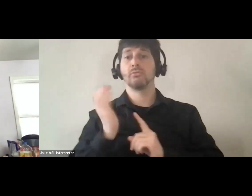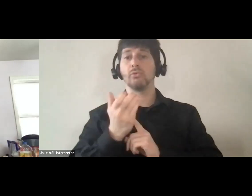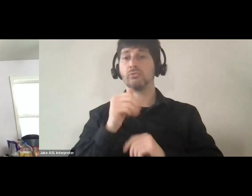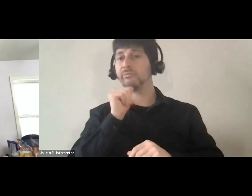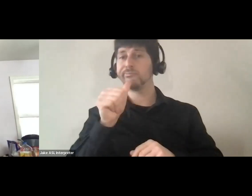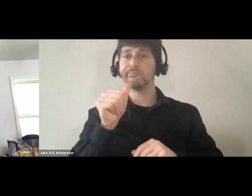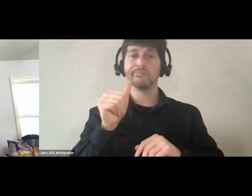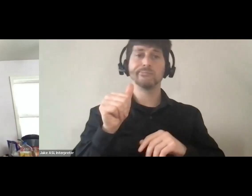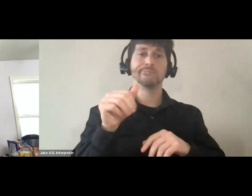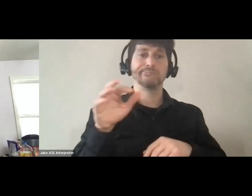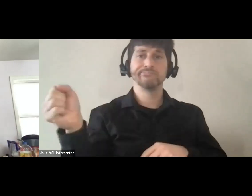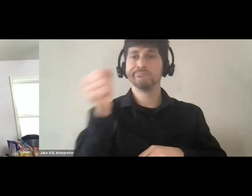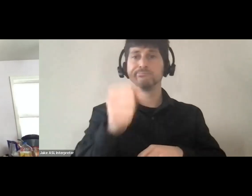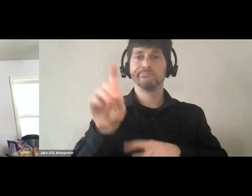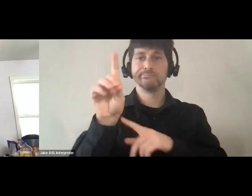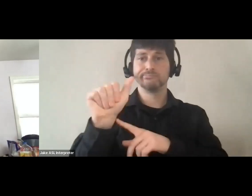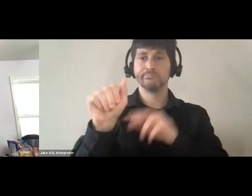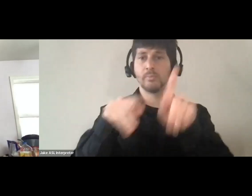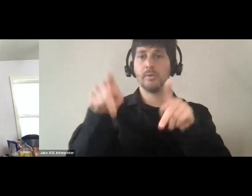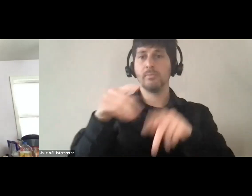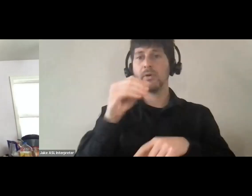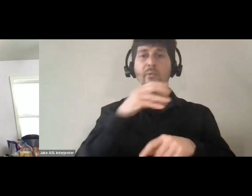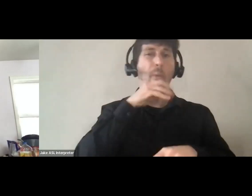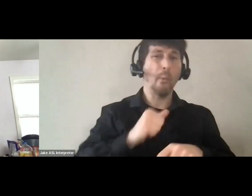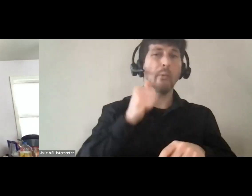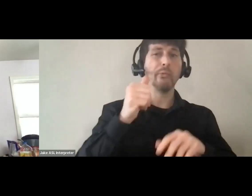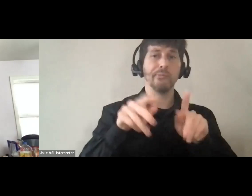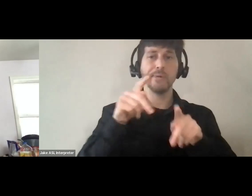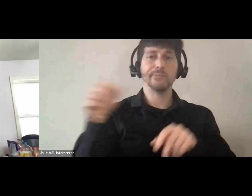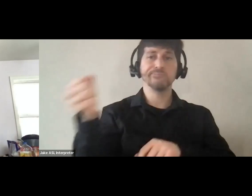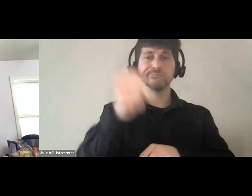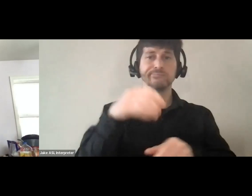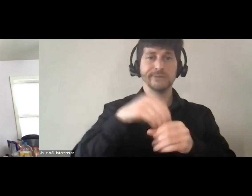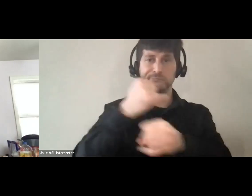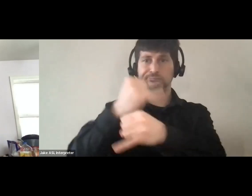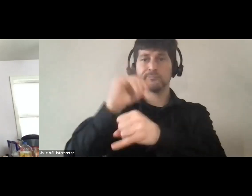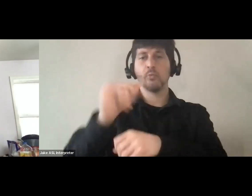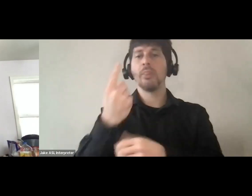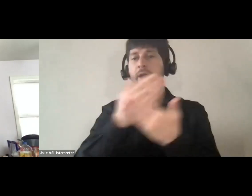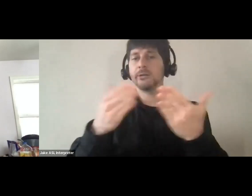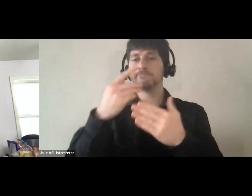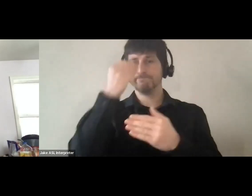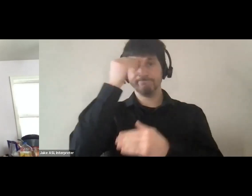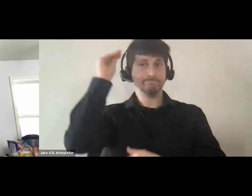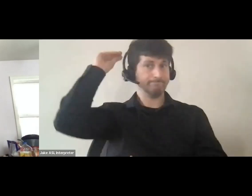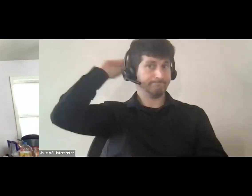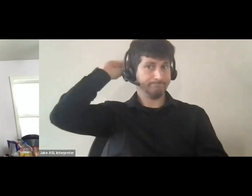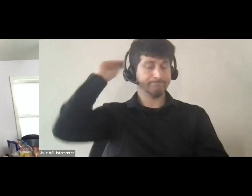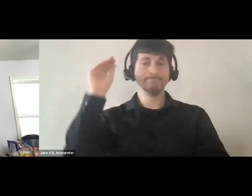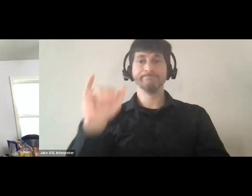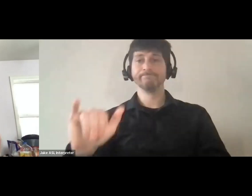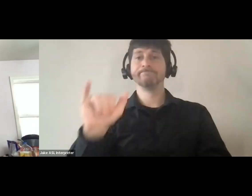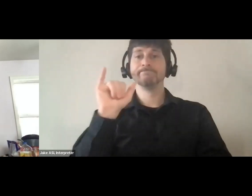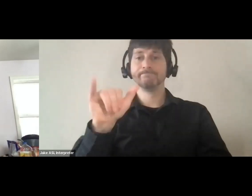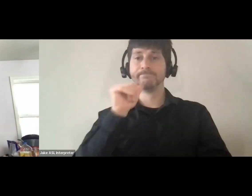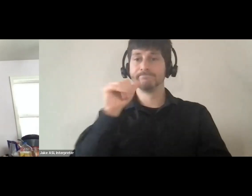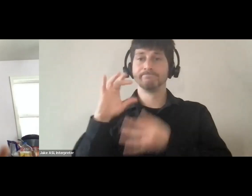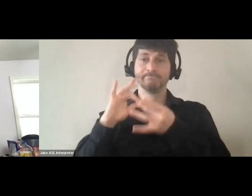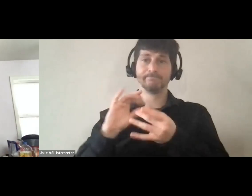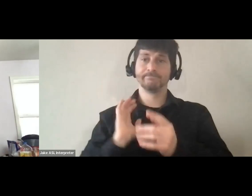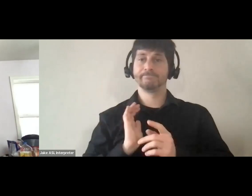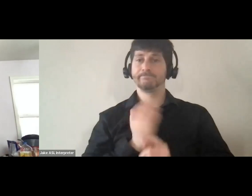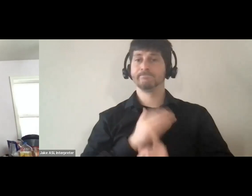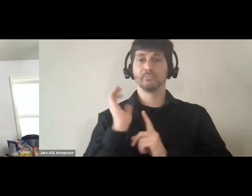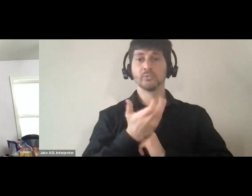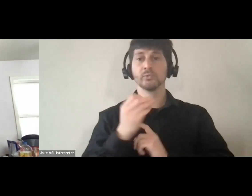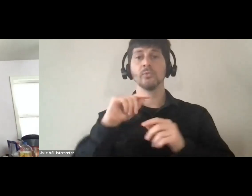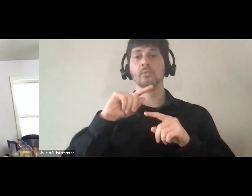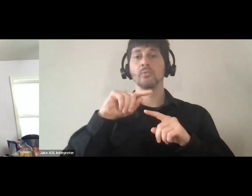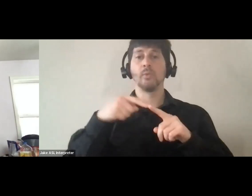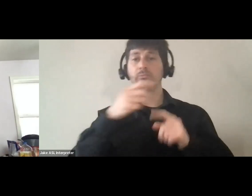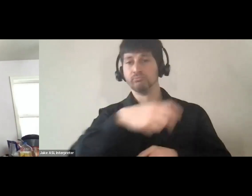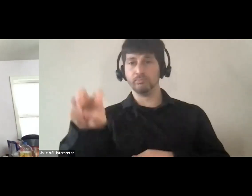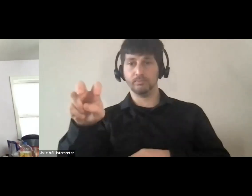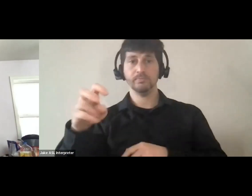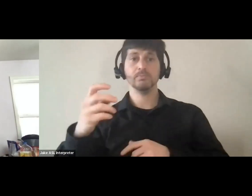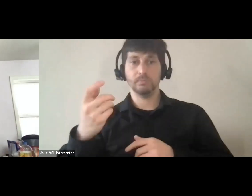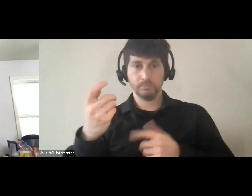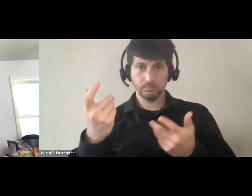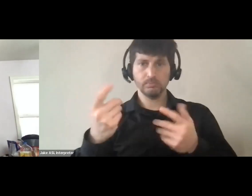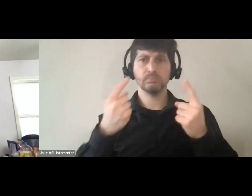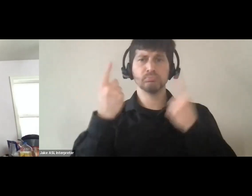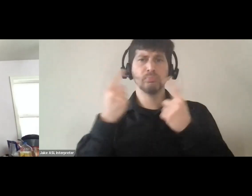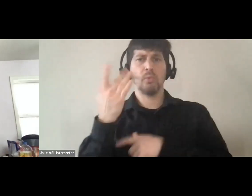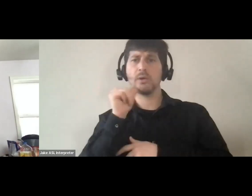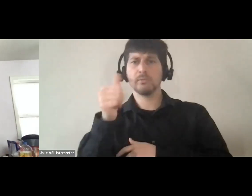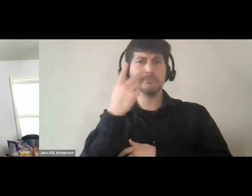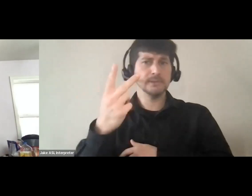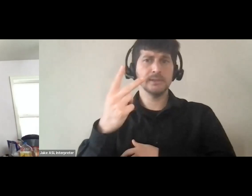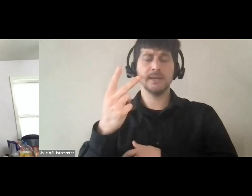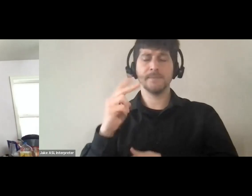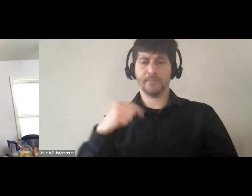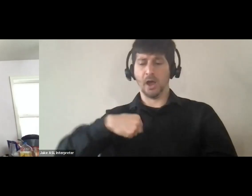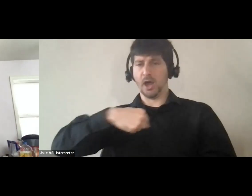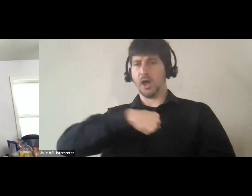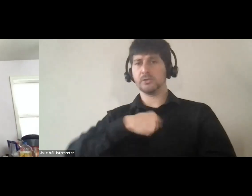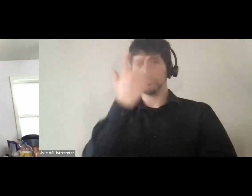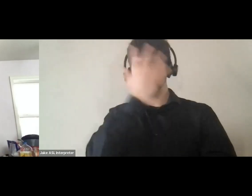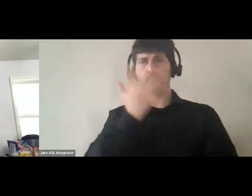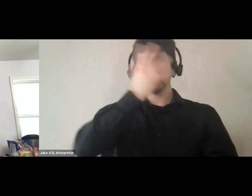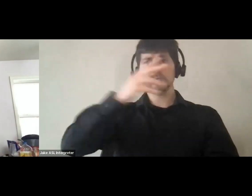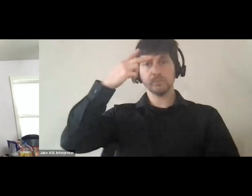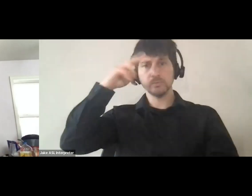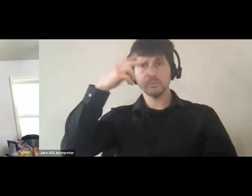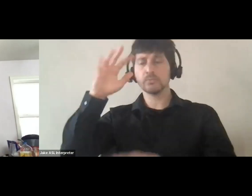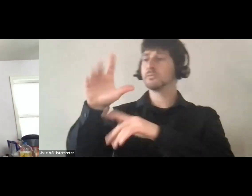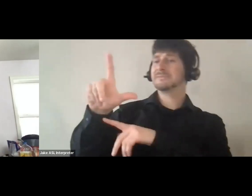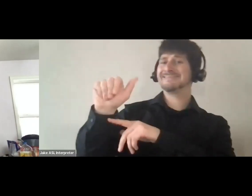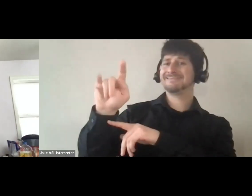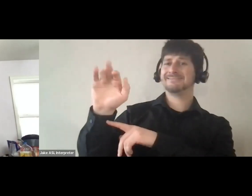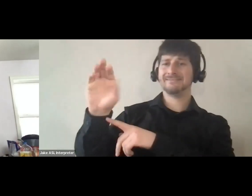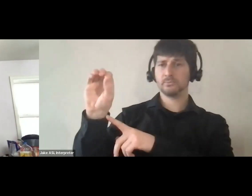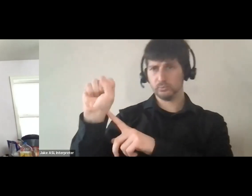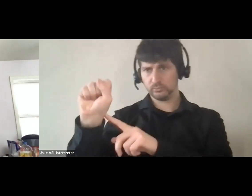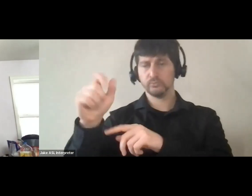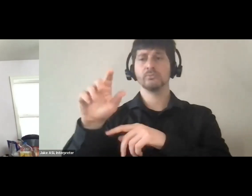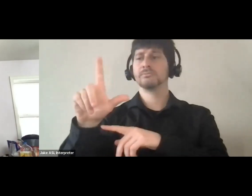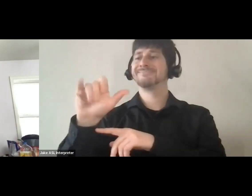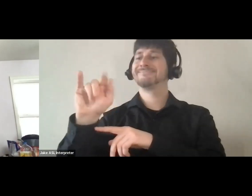In our culture, we have so many relatives that actually are part of our immediate family that we consider family.